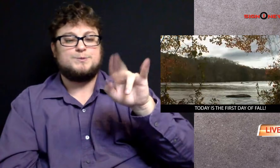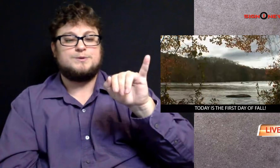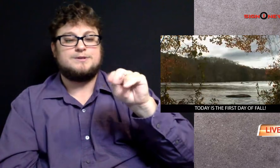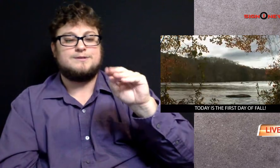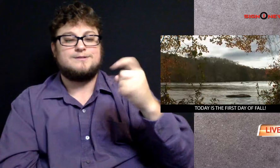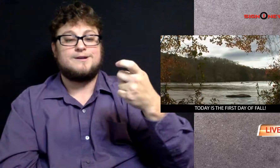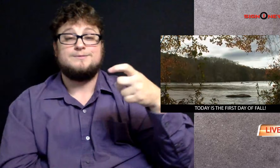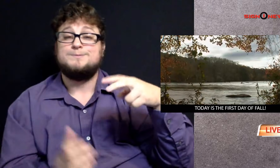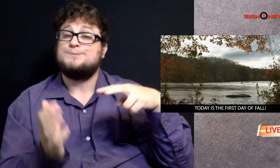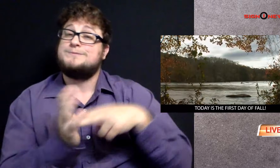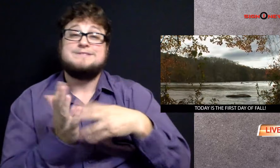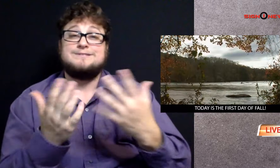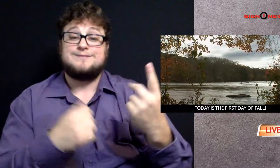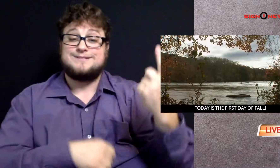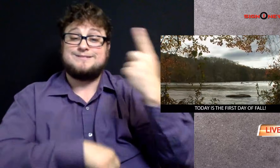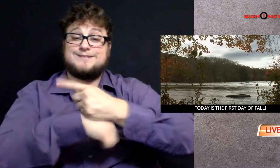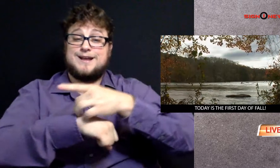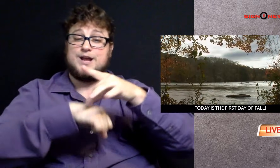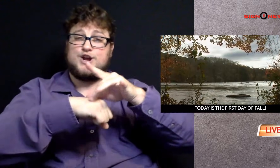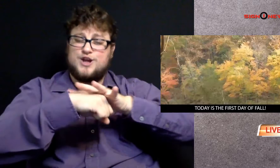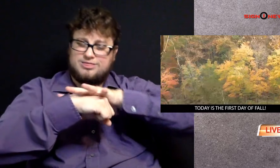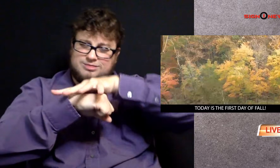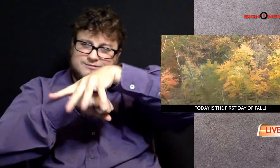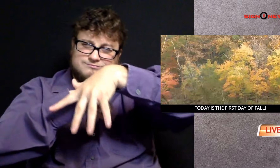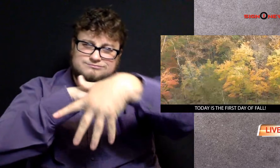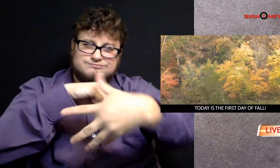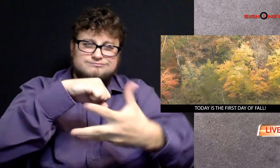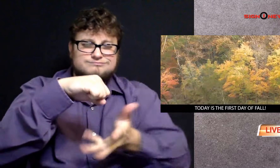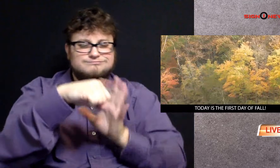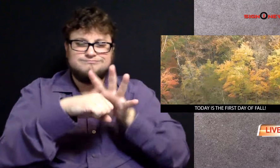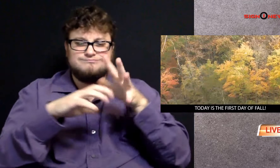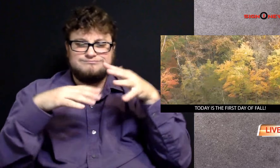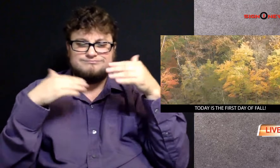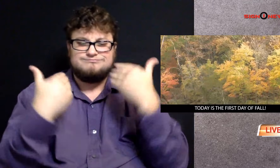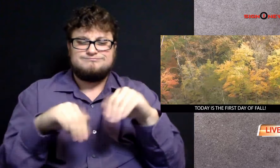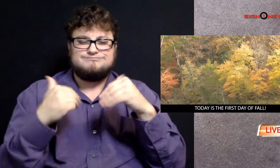today wednesday wednesday is the fall equinox